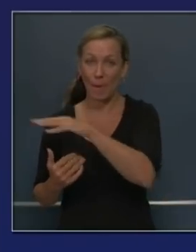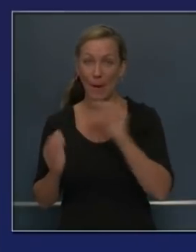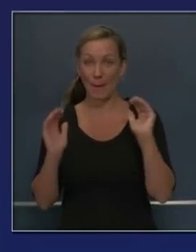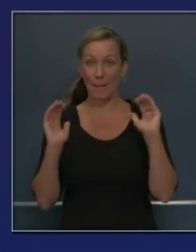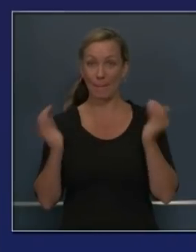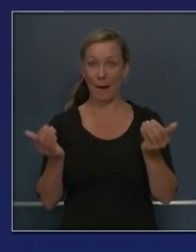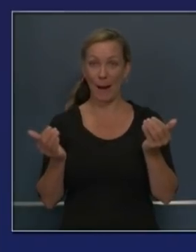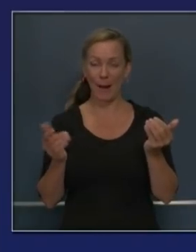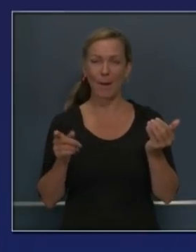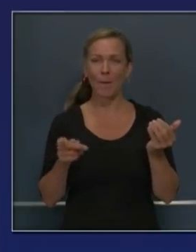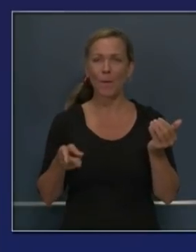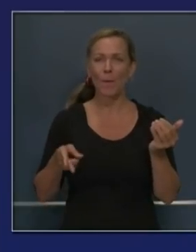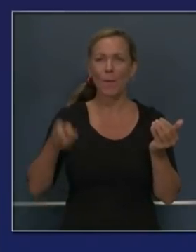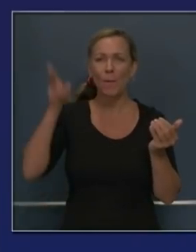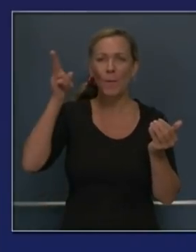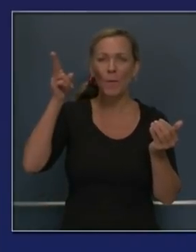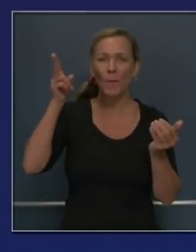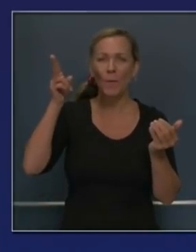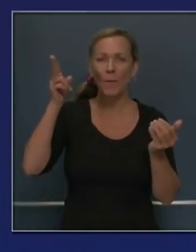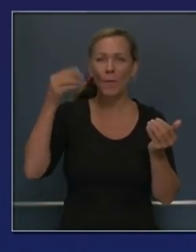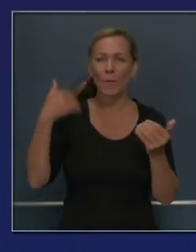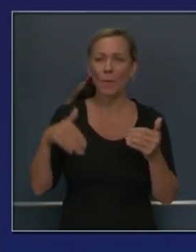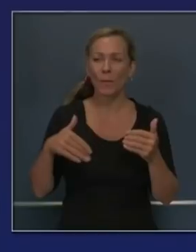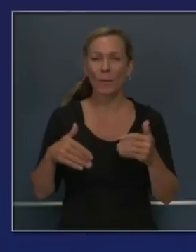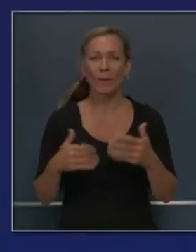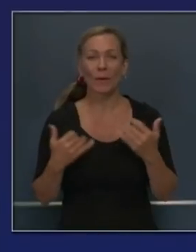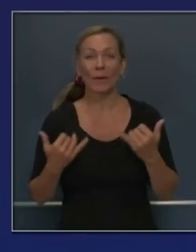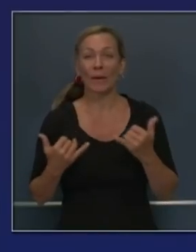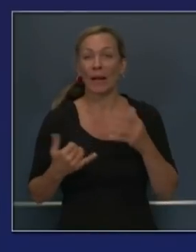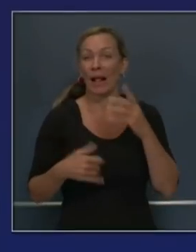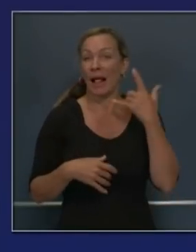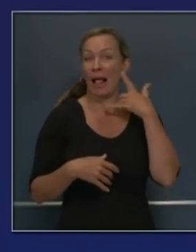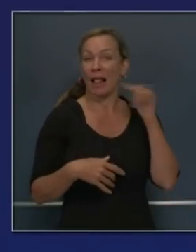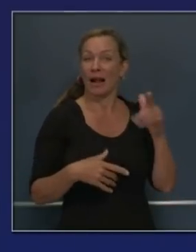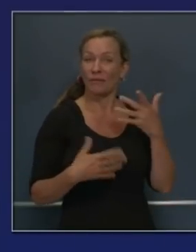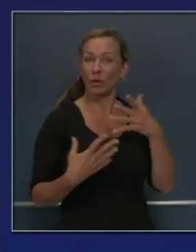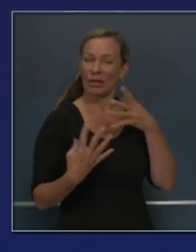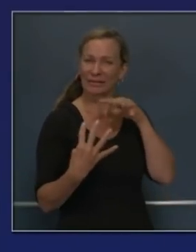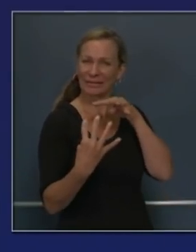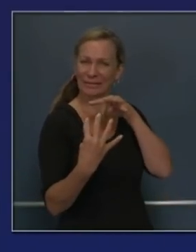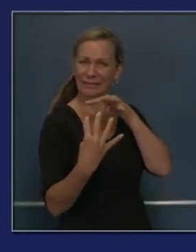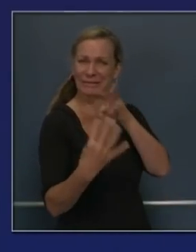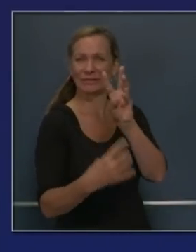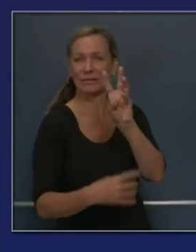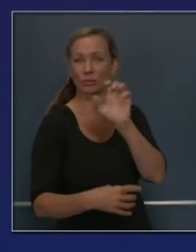WILDFIRES, 7002 BURNING OUT NORTH OF 1.4 MILLION ACRES. 56,000 ACRES TO DATE LAST YEAR AND OVER 1.4 MILLION ACRES THIS